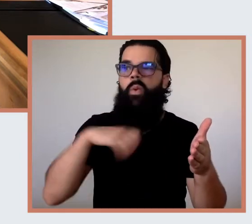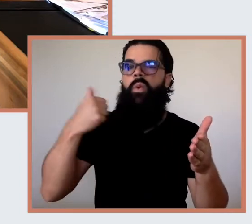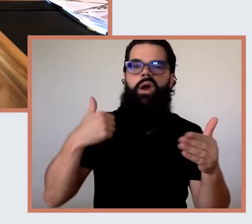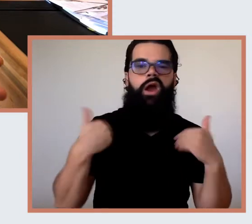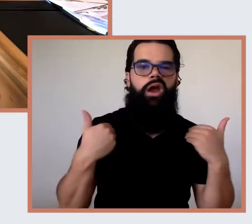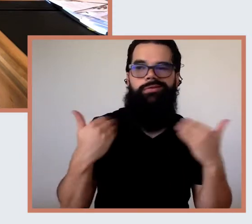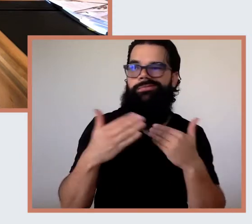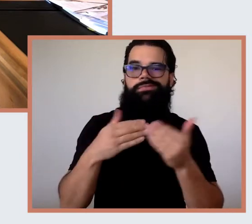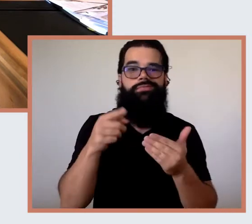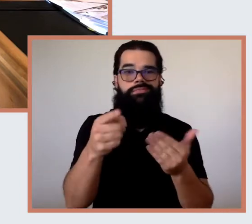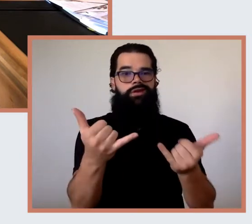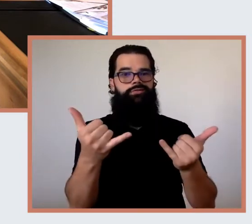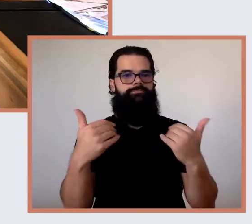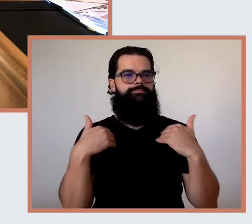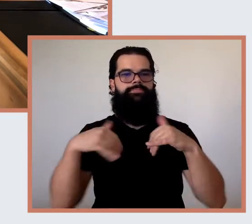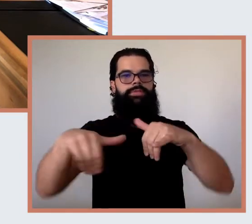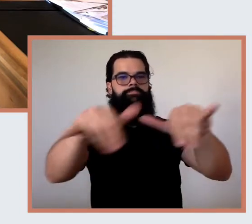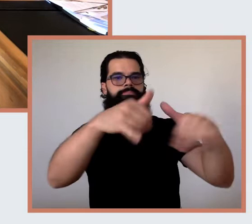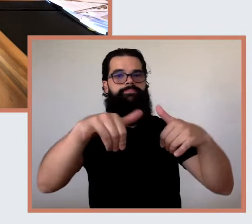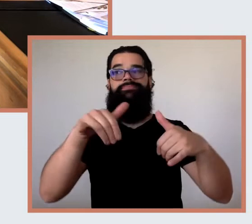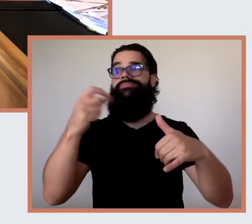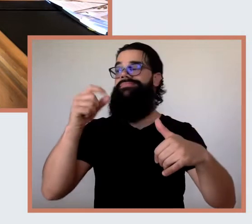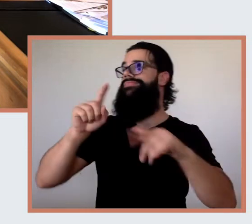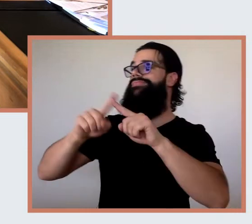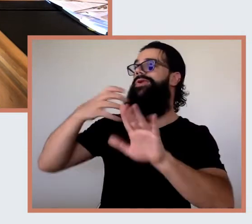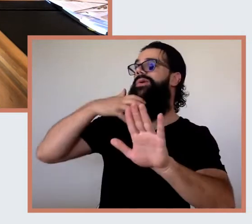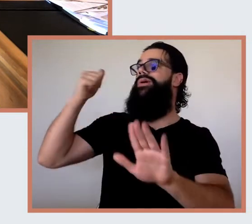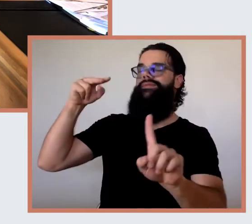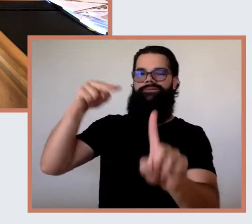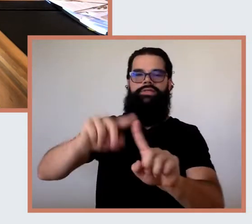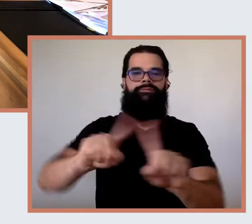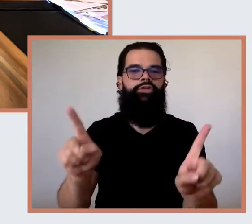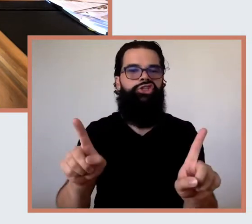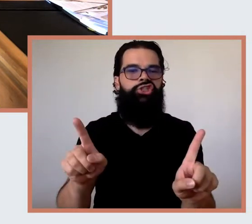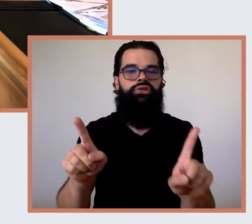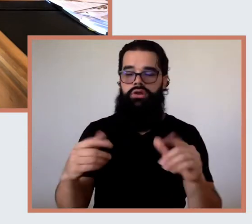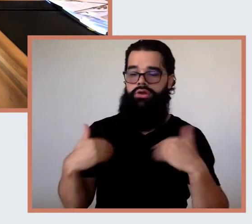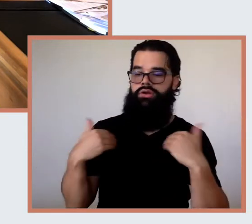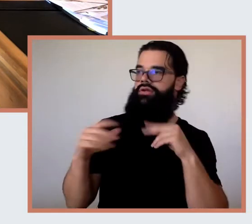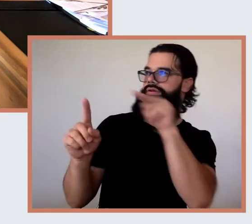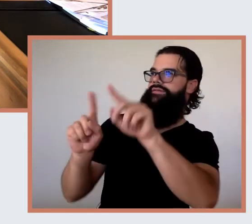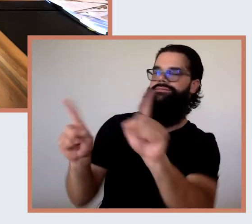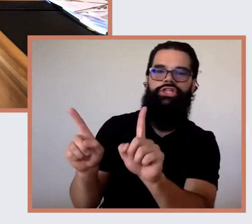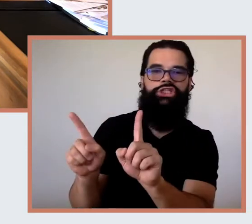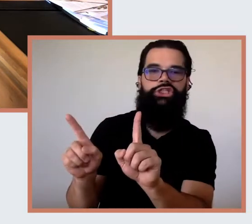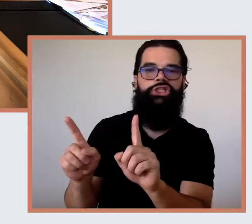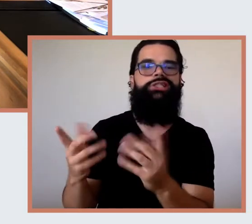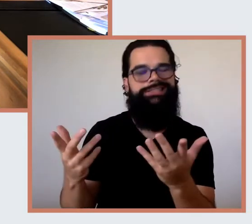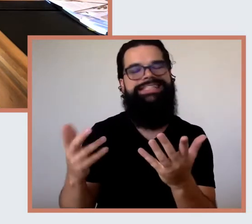there is, when you get to a certain age, you are viewed differently, wrongfully in a lot